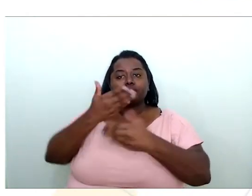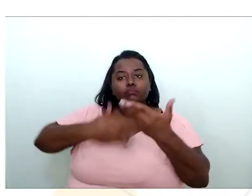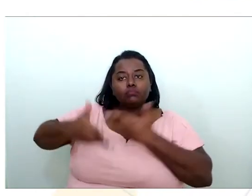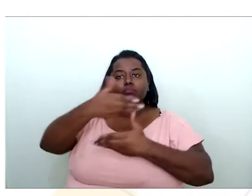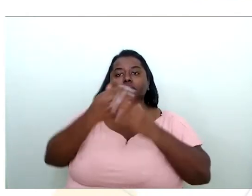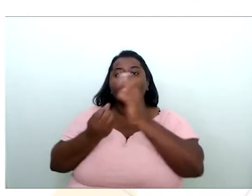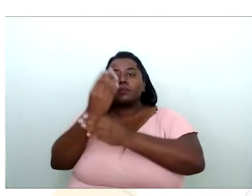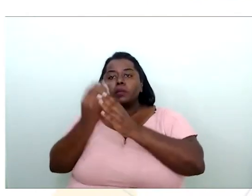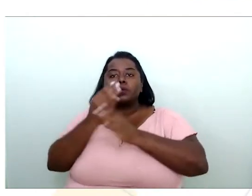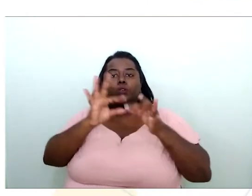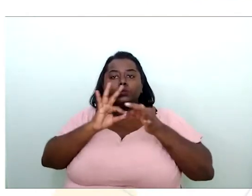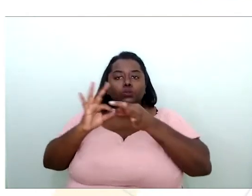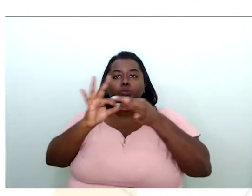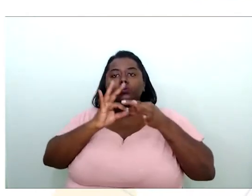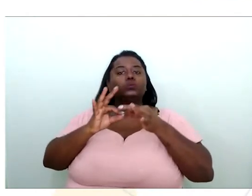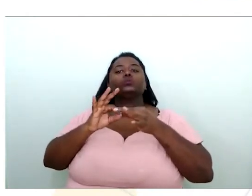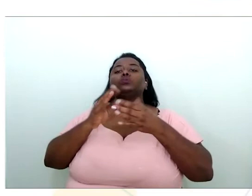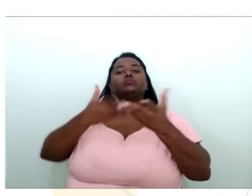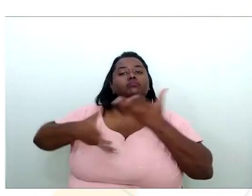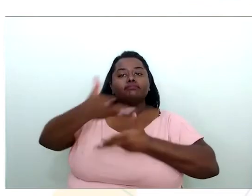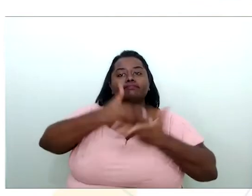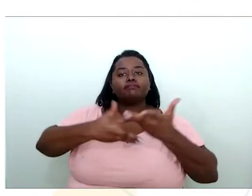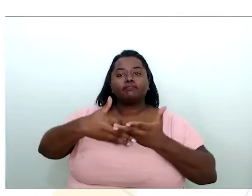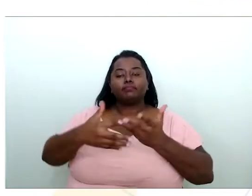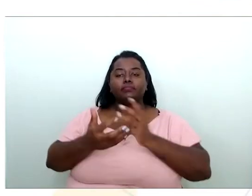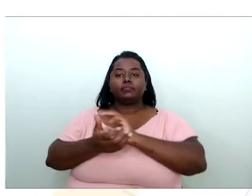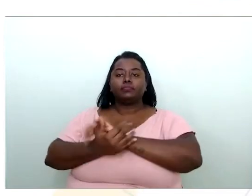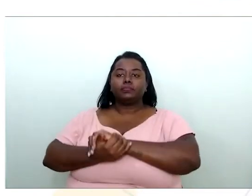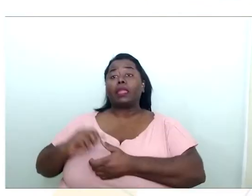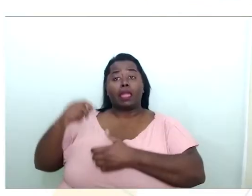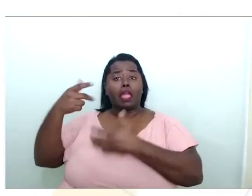connection collaboration cooperation and co-creation nobody would argue with that